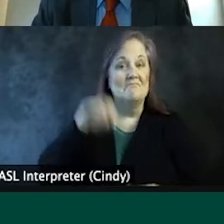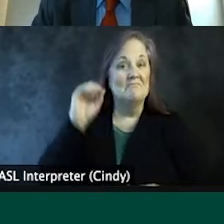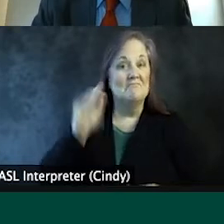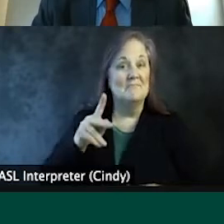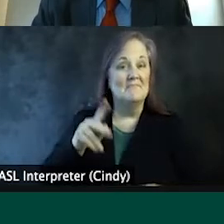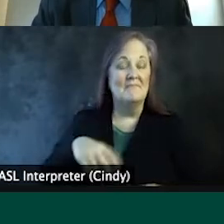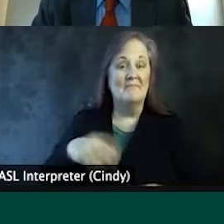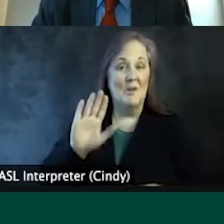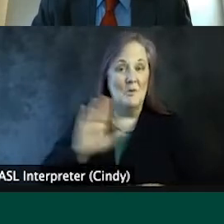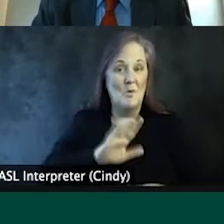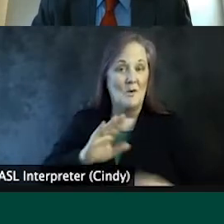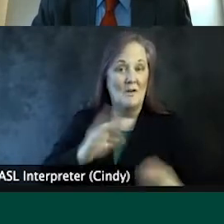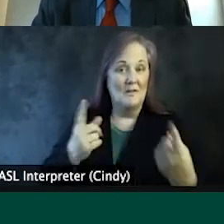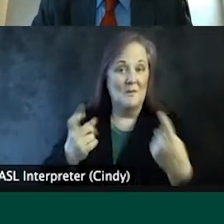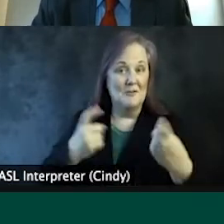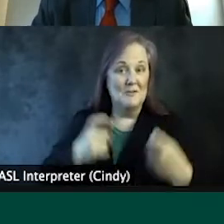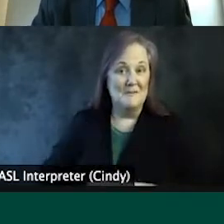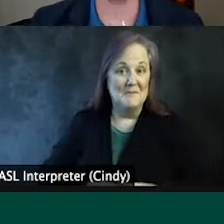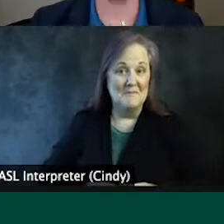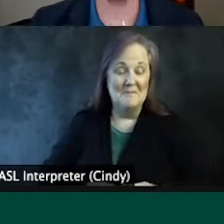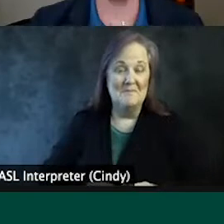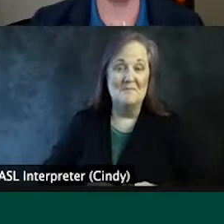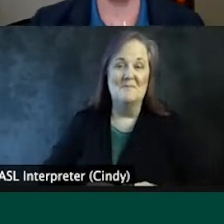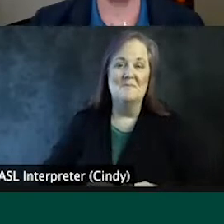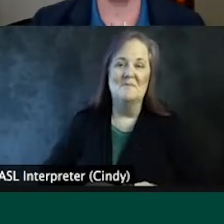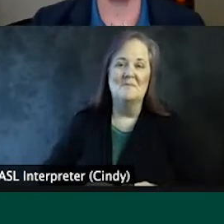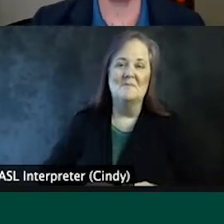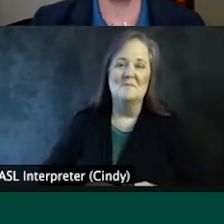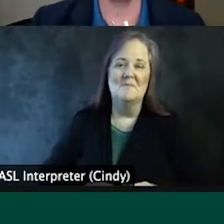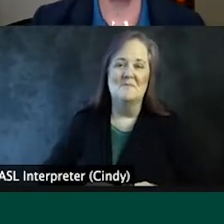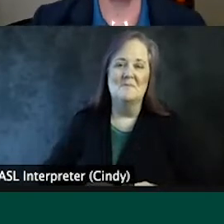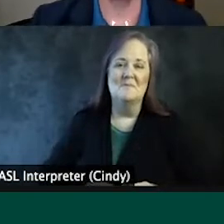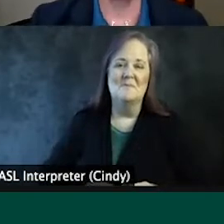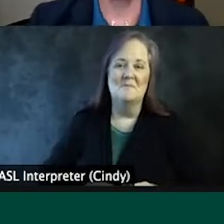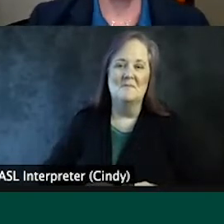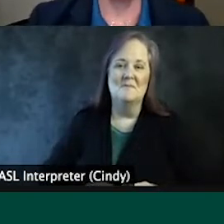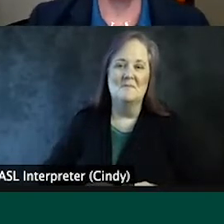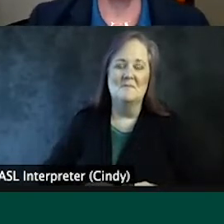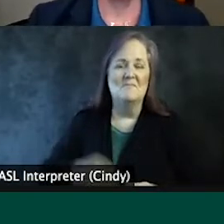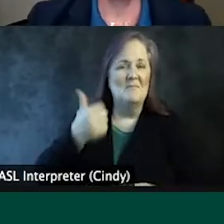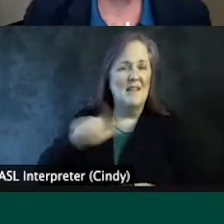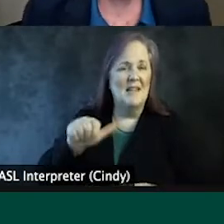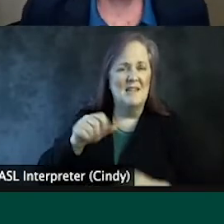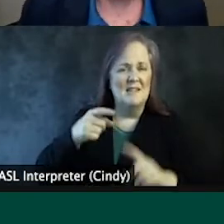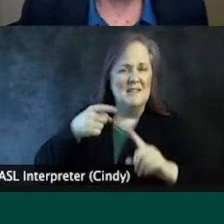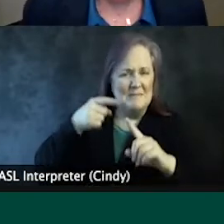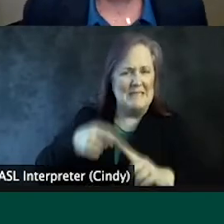that they would be able to register to vote. Okay, so once they're on parole, that's it? Yeah. Any studies done on the impact